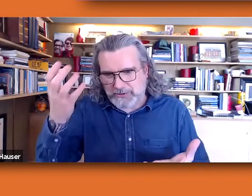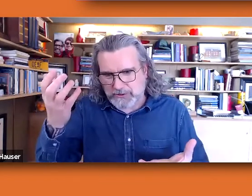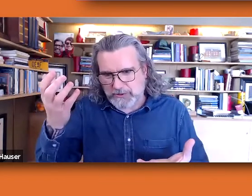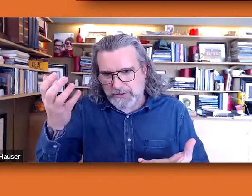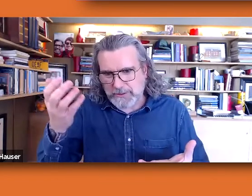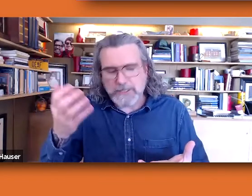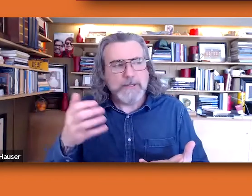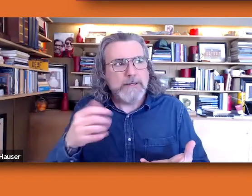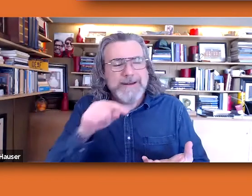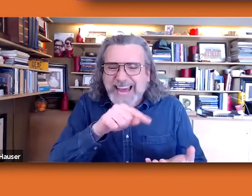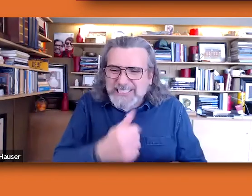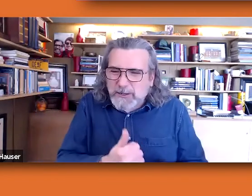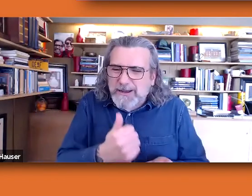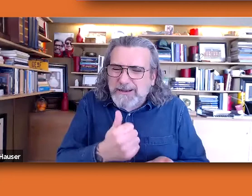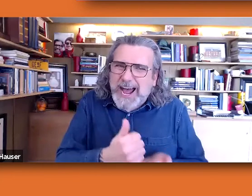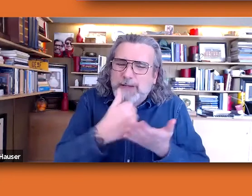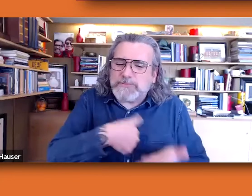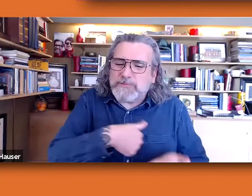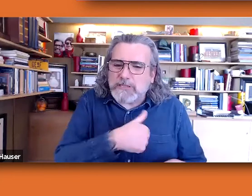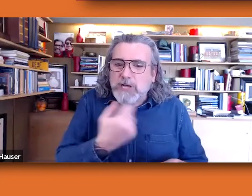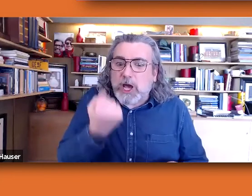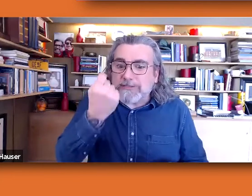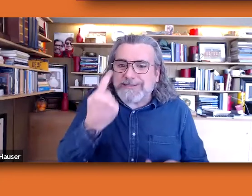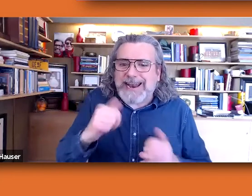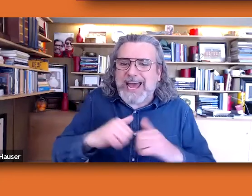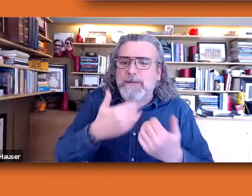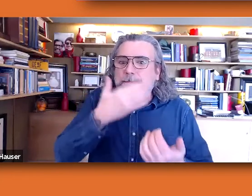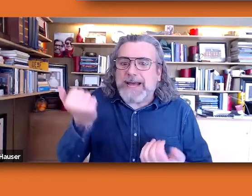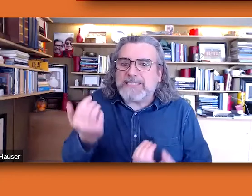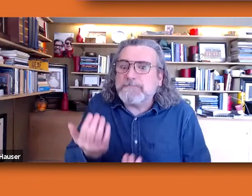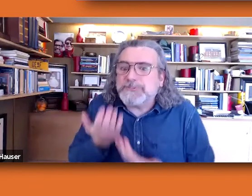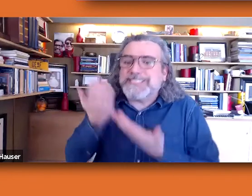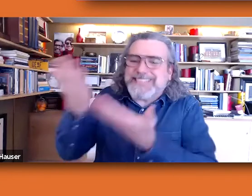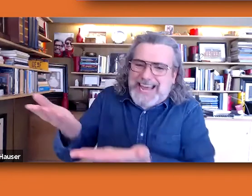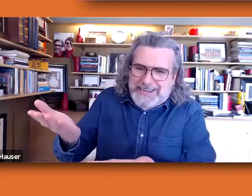and uses health information? That helps us understand how best to present